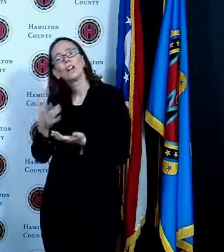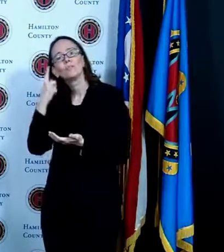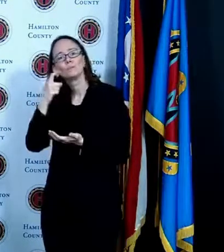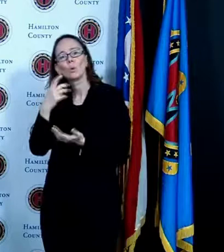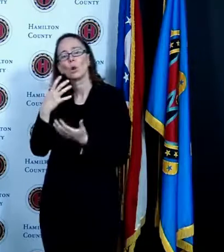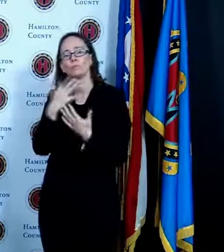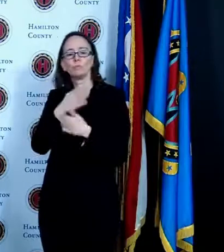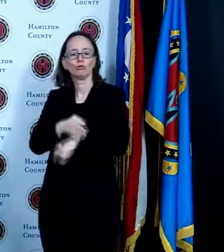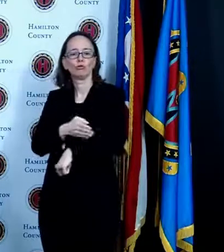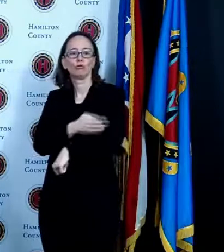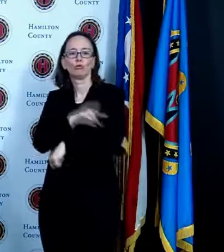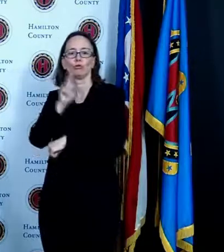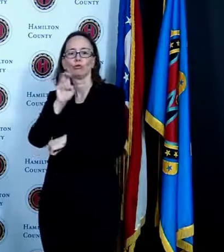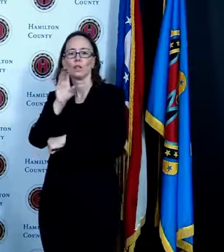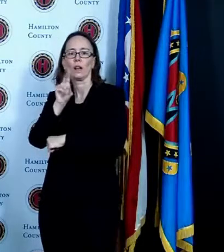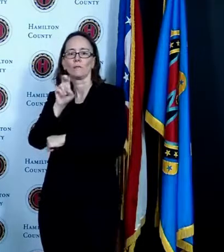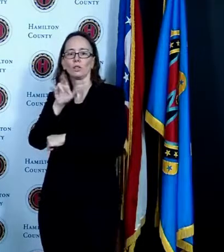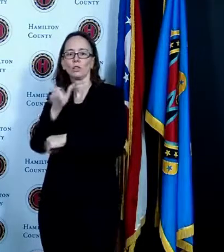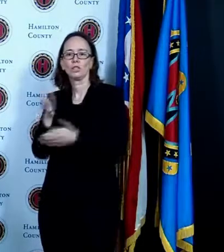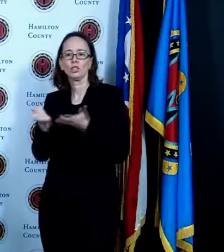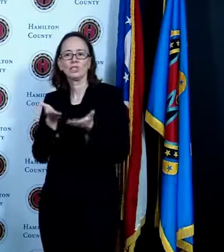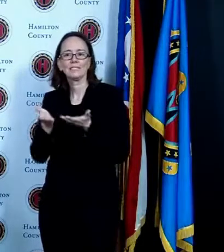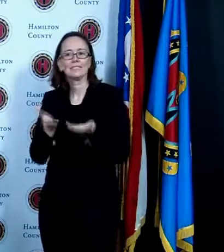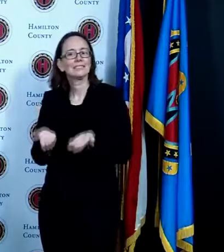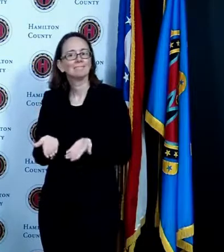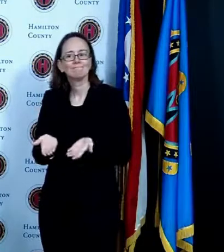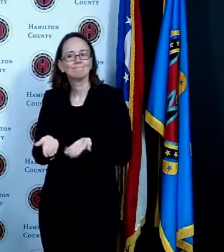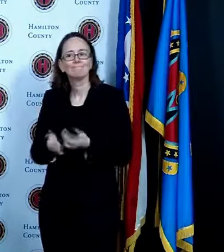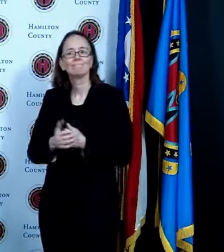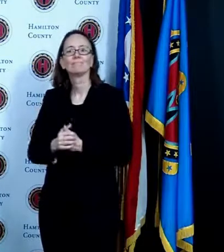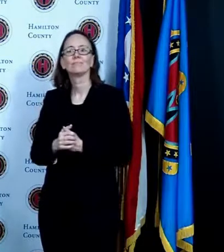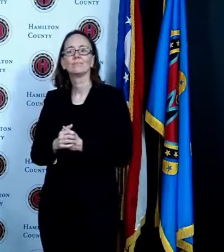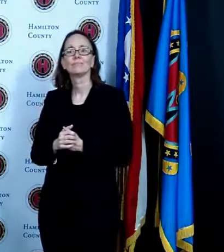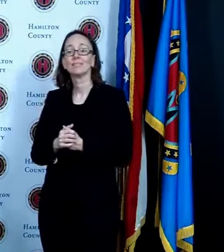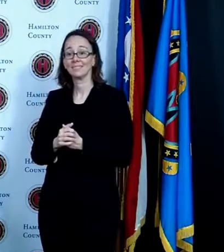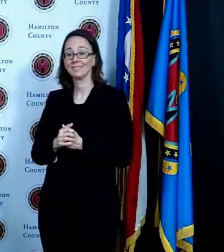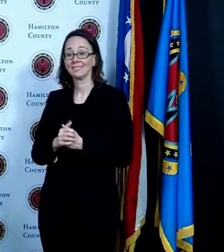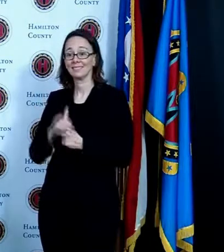services are virtual and so they are getting back up to speed as quickly as